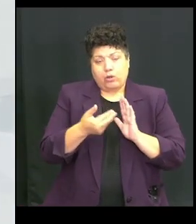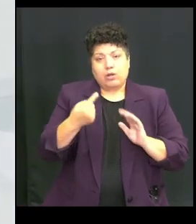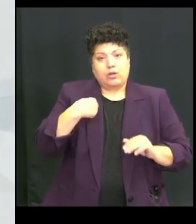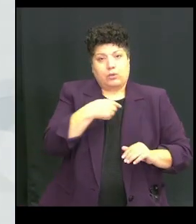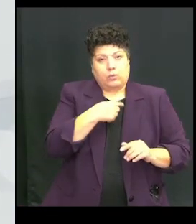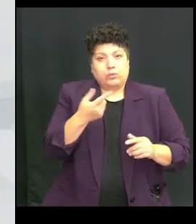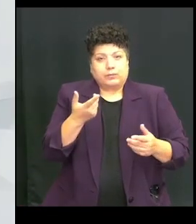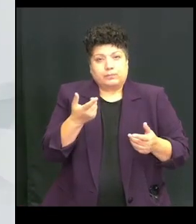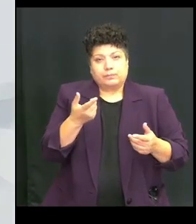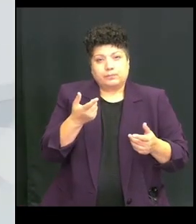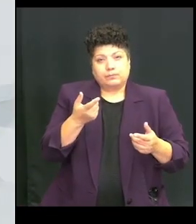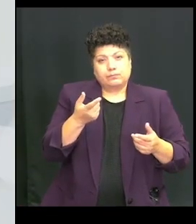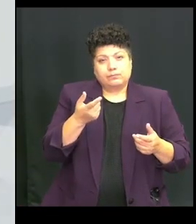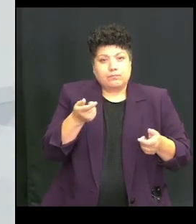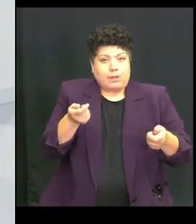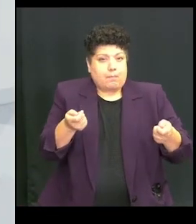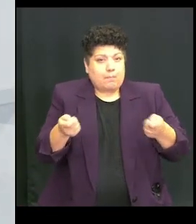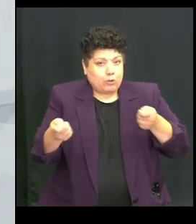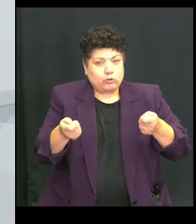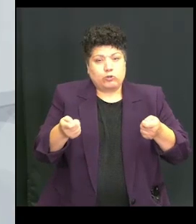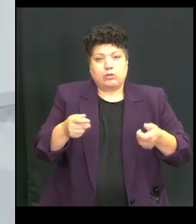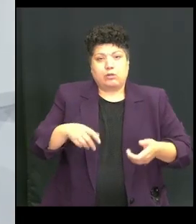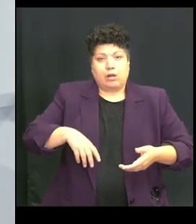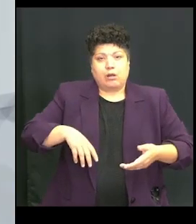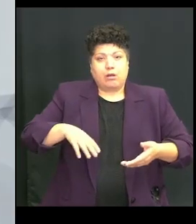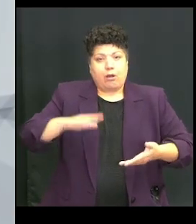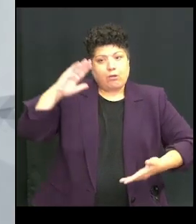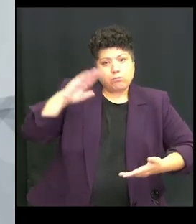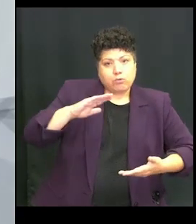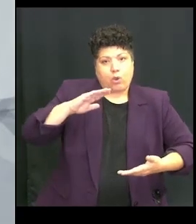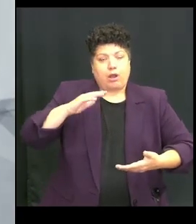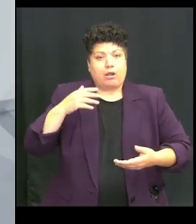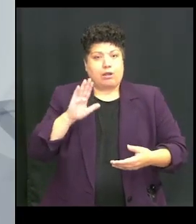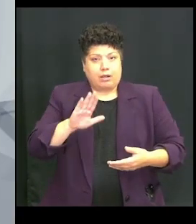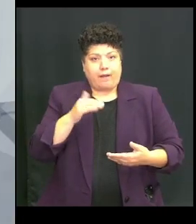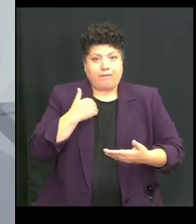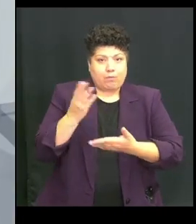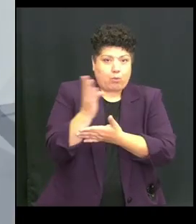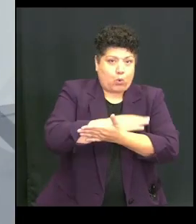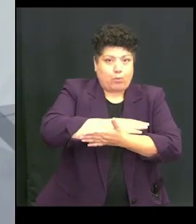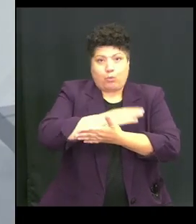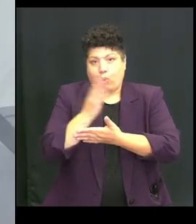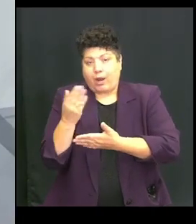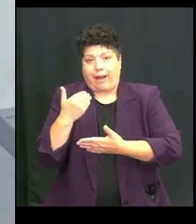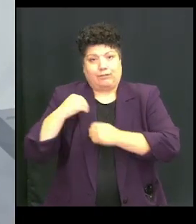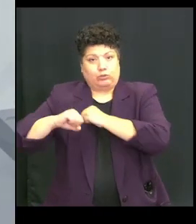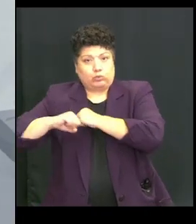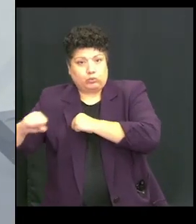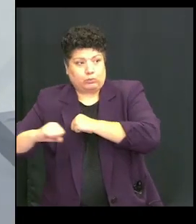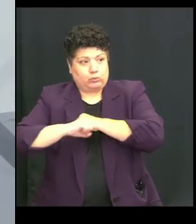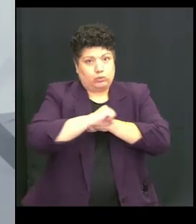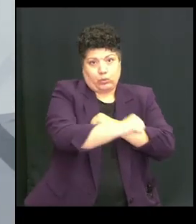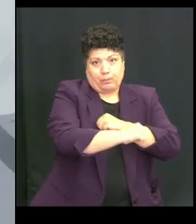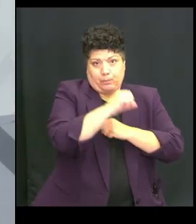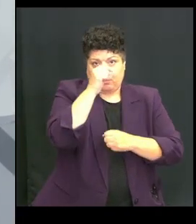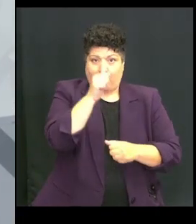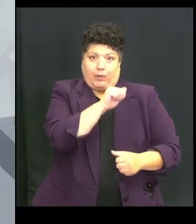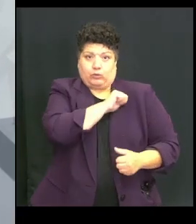the national perception of the state of polarization, and extreme beliefs, et cetera? And Scott?